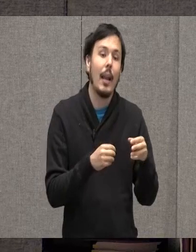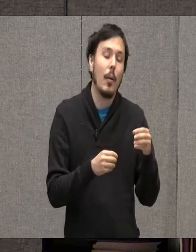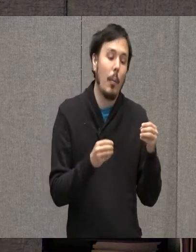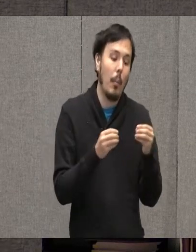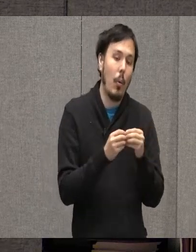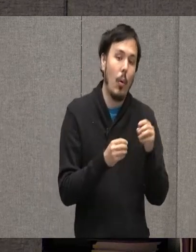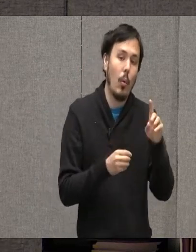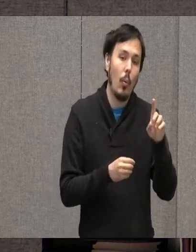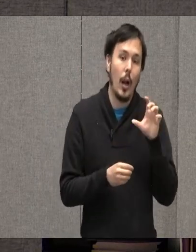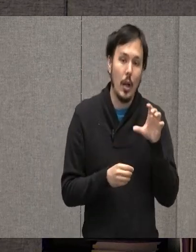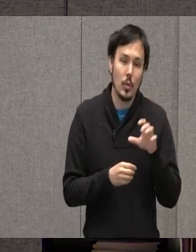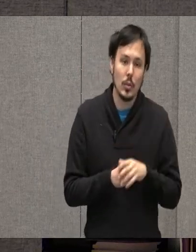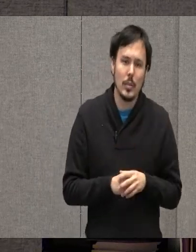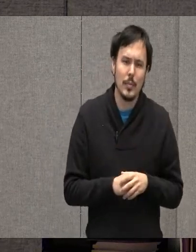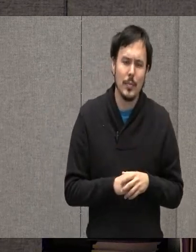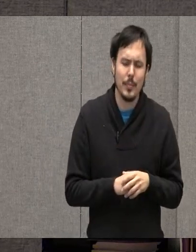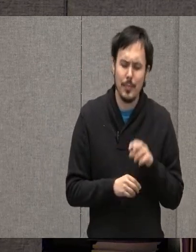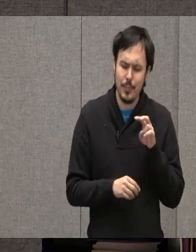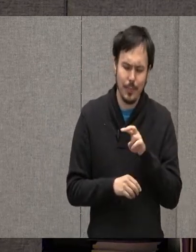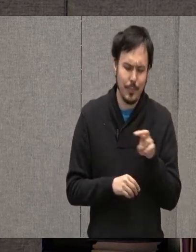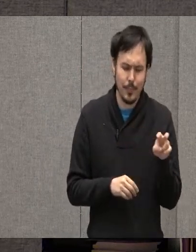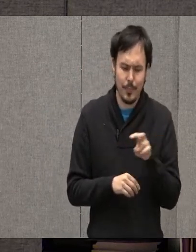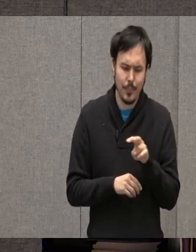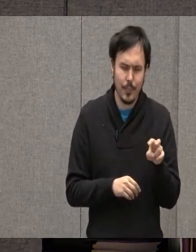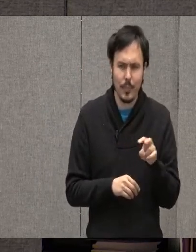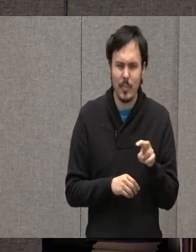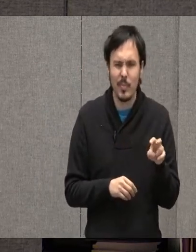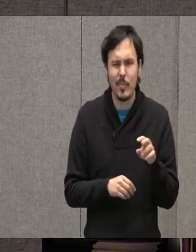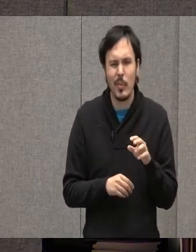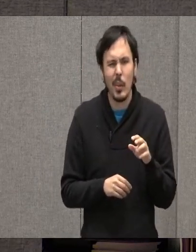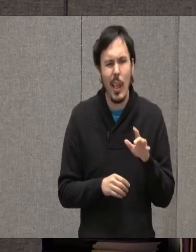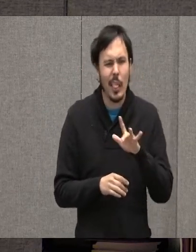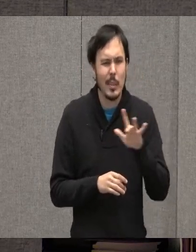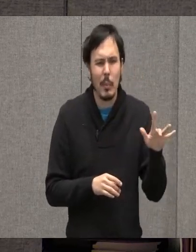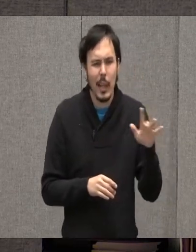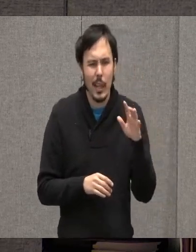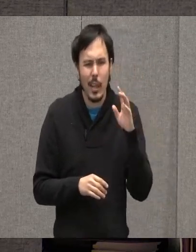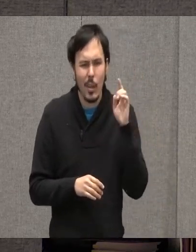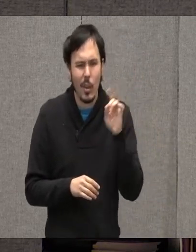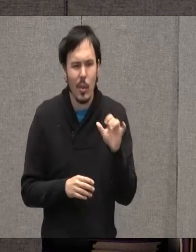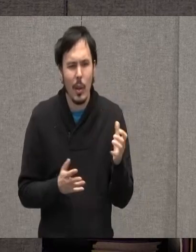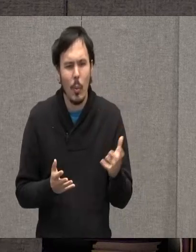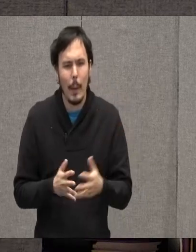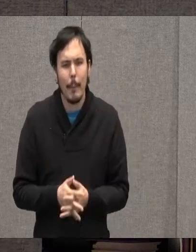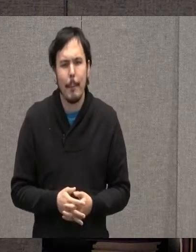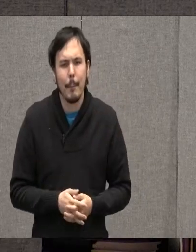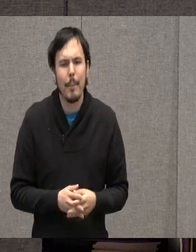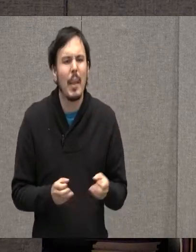Can you be thinking about that? Let's think about how many in between our rows.